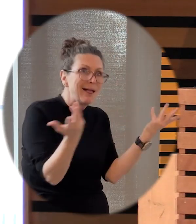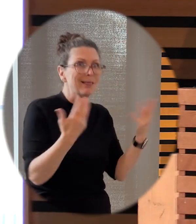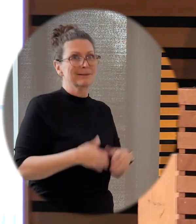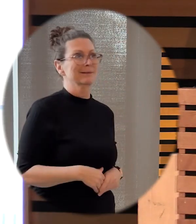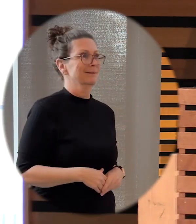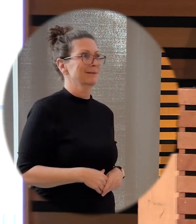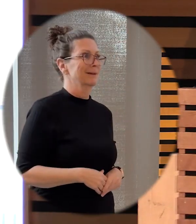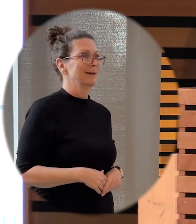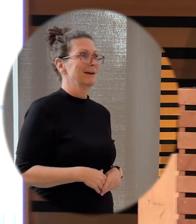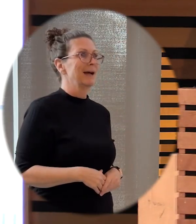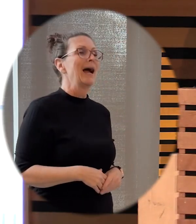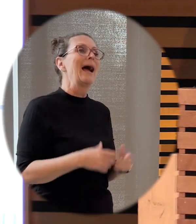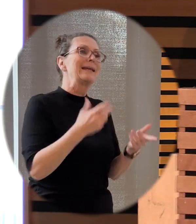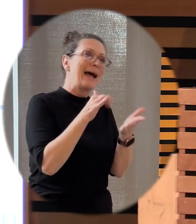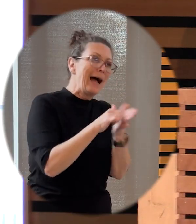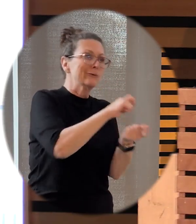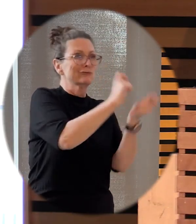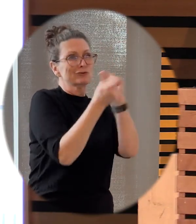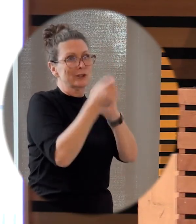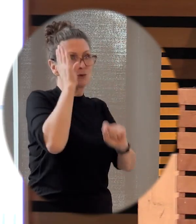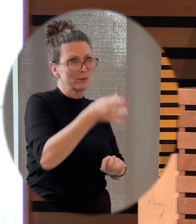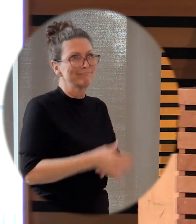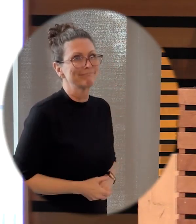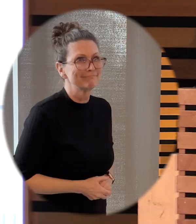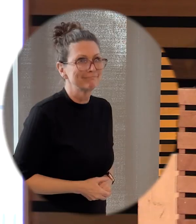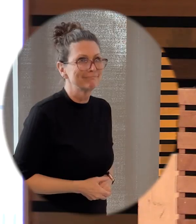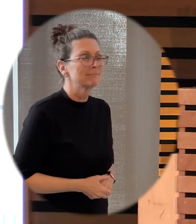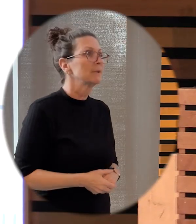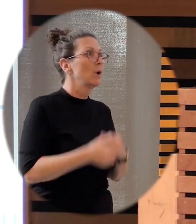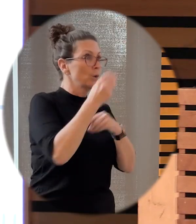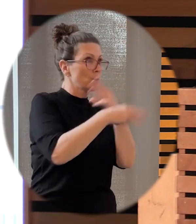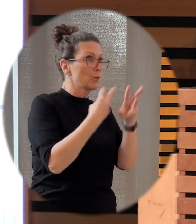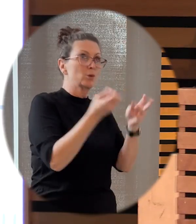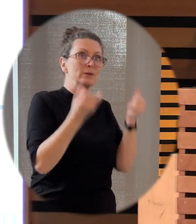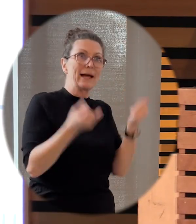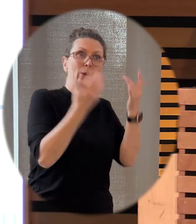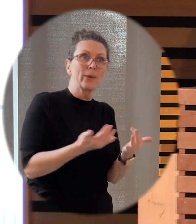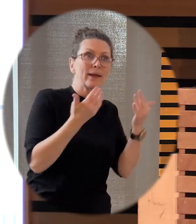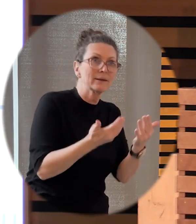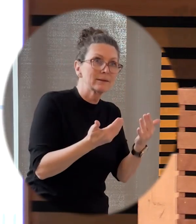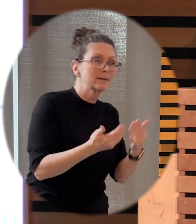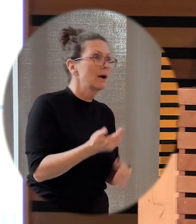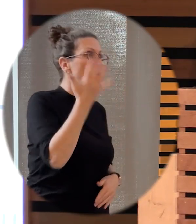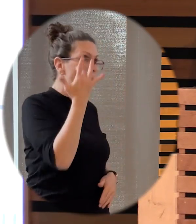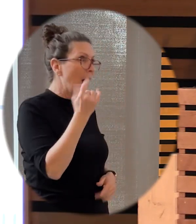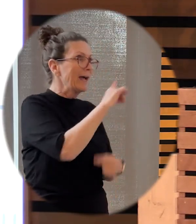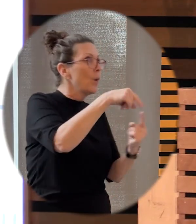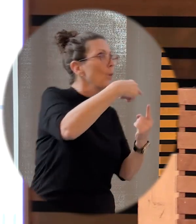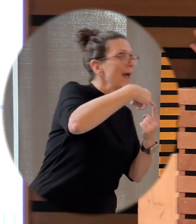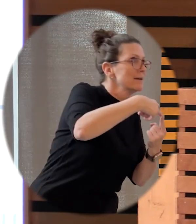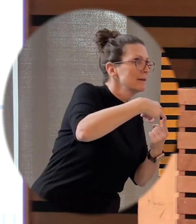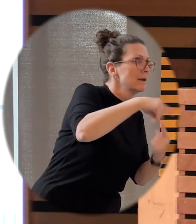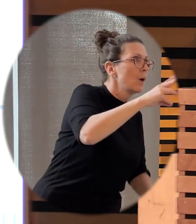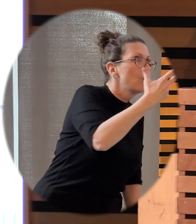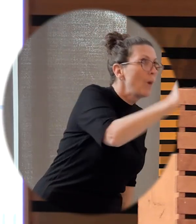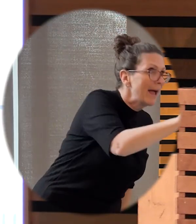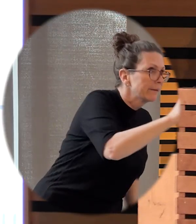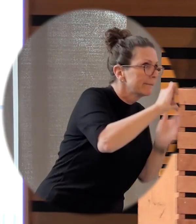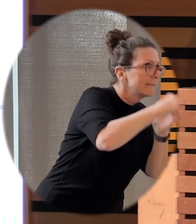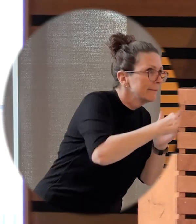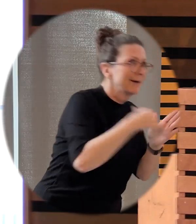And what stories are we going to tell? The world is waiting because when and I say when we dream of